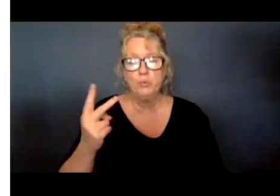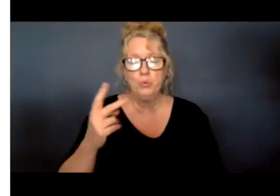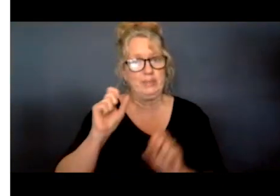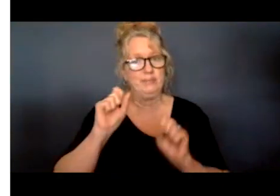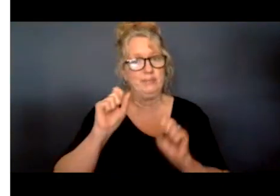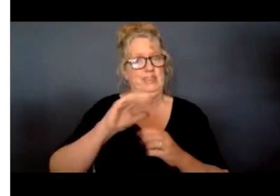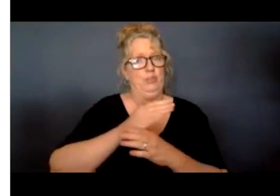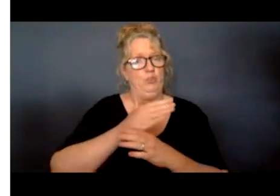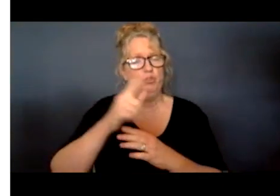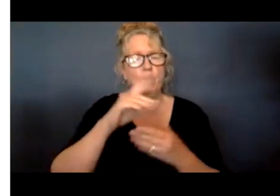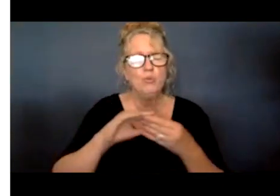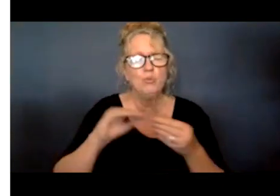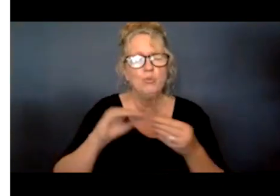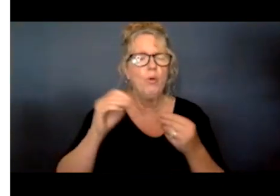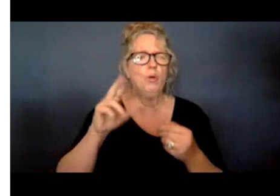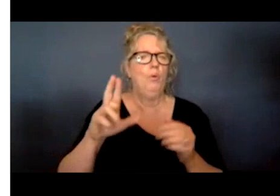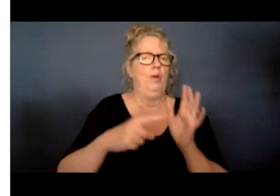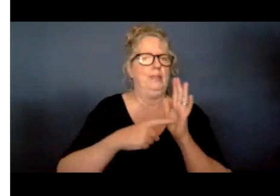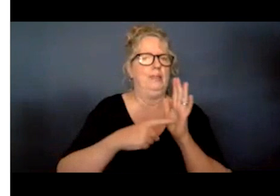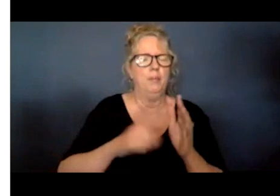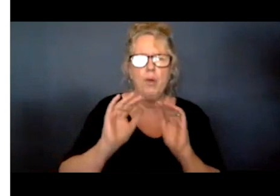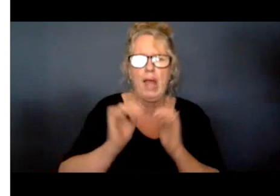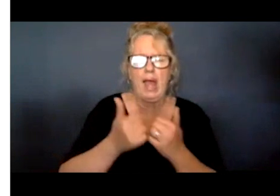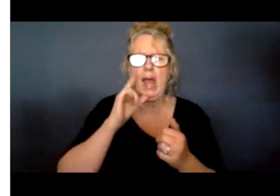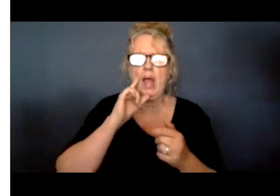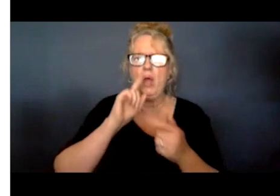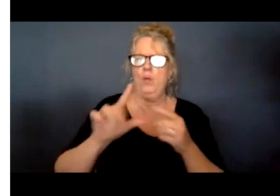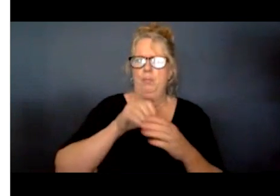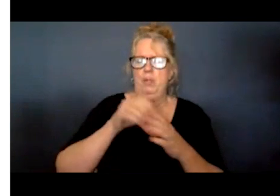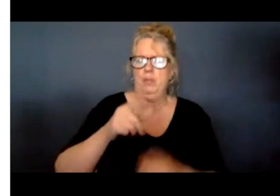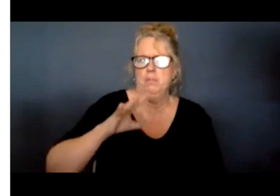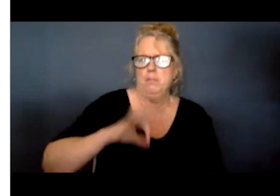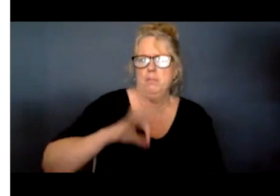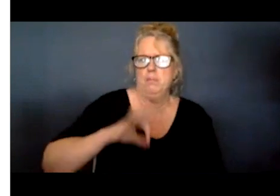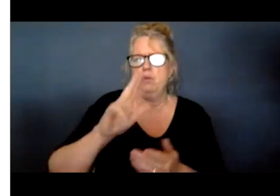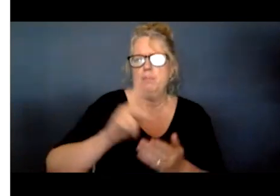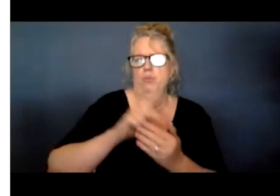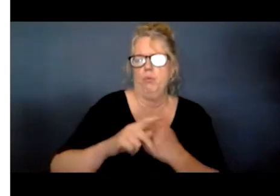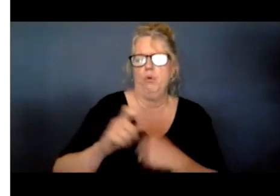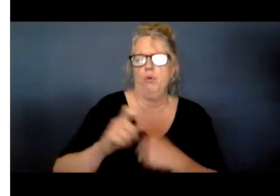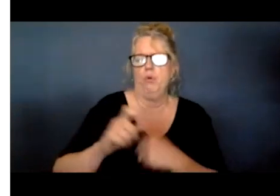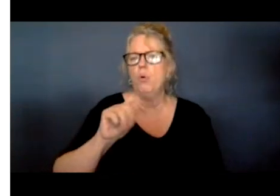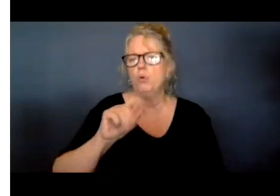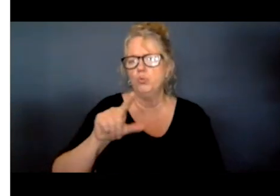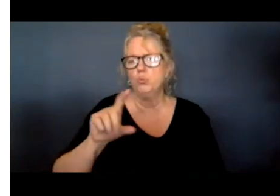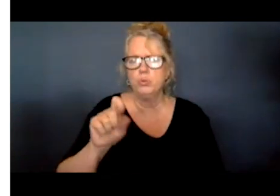a story or example of how a participant benefited from your program or tools?